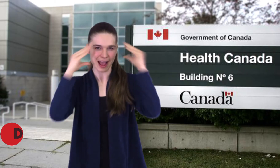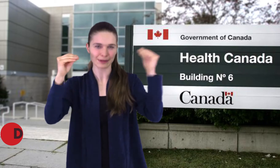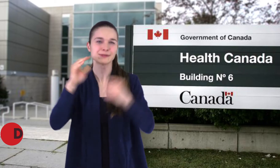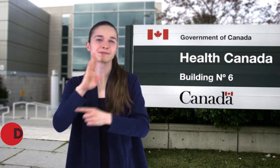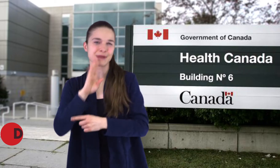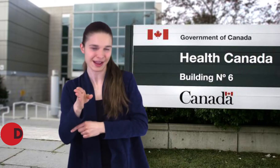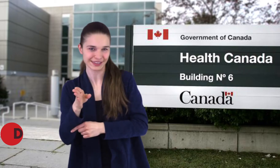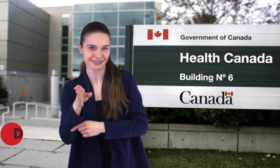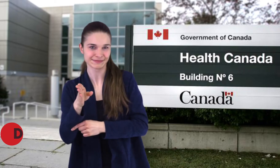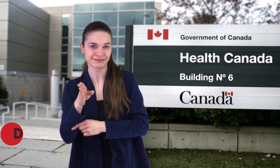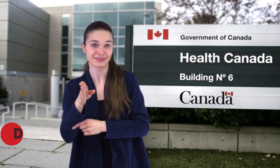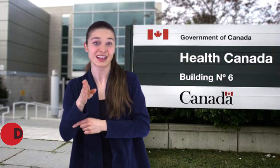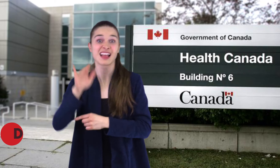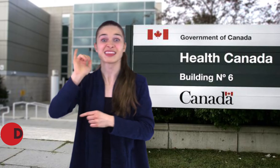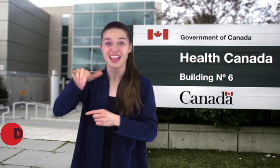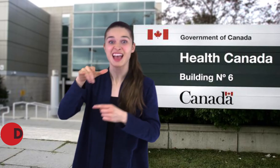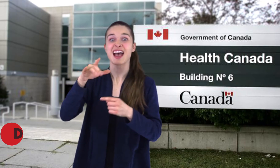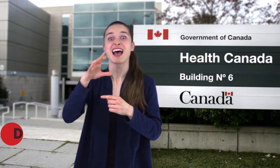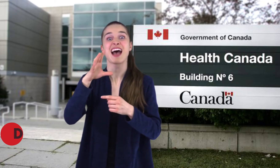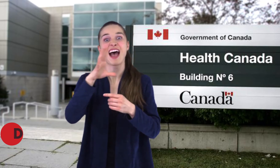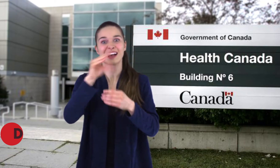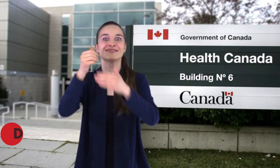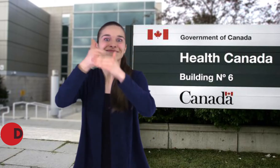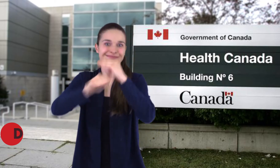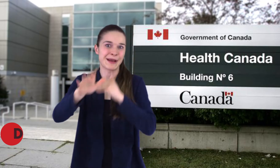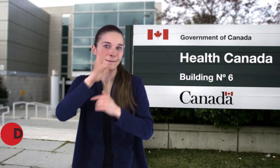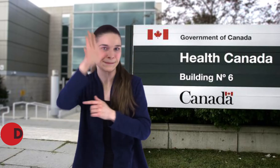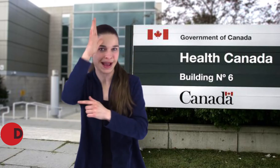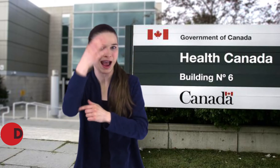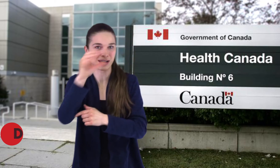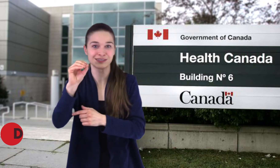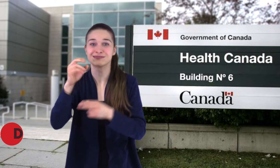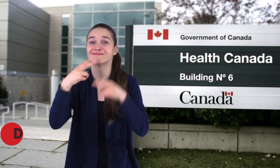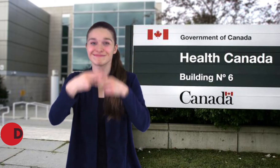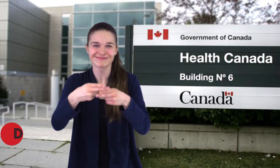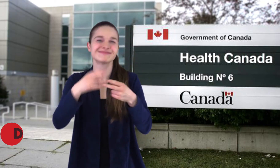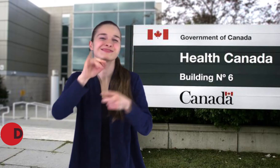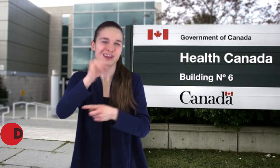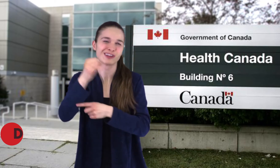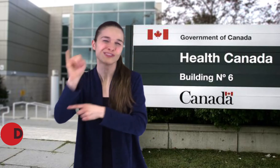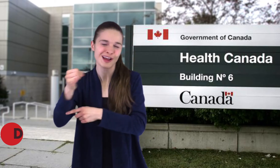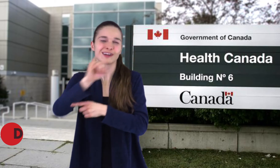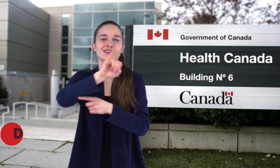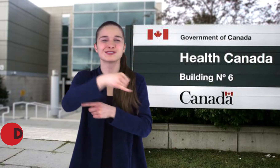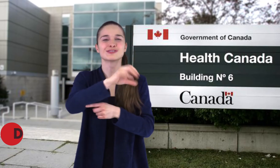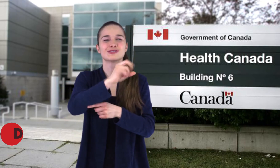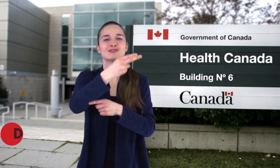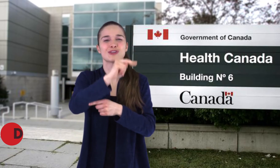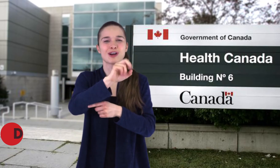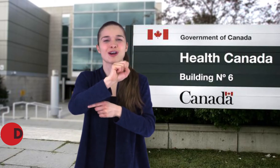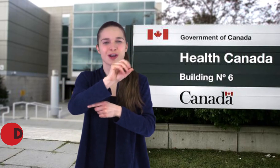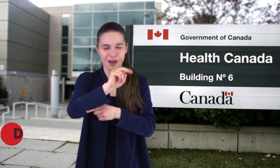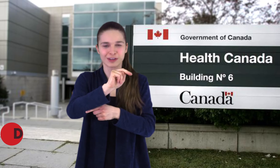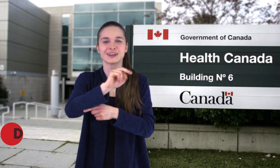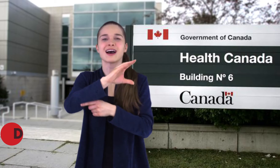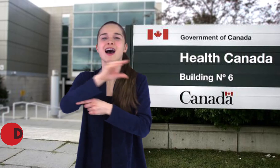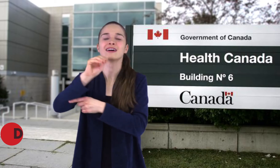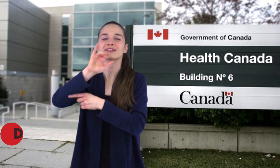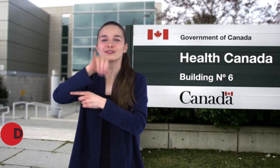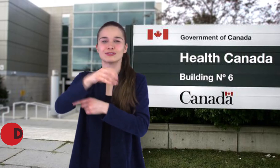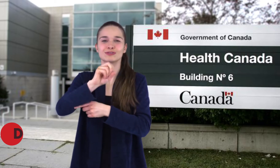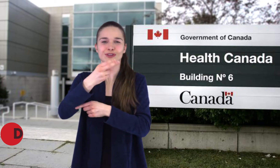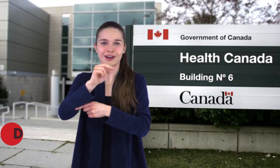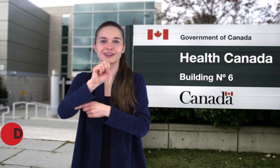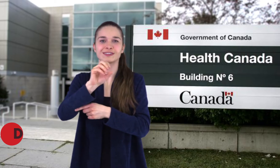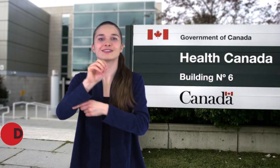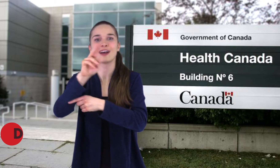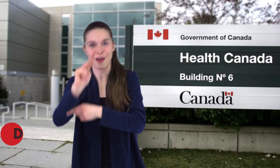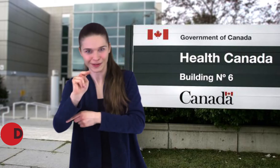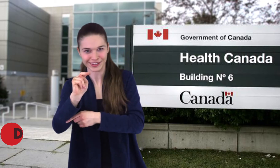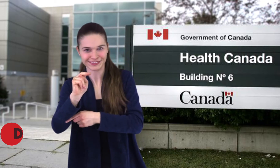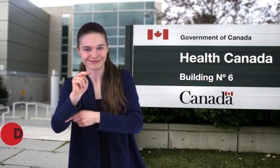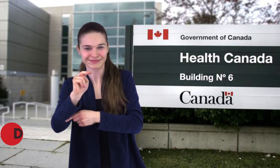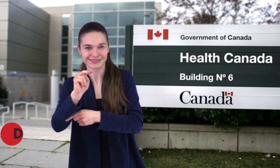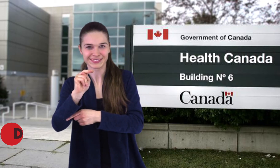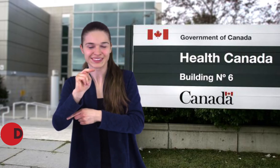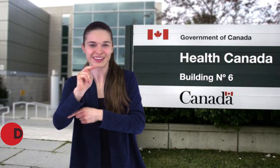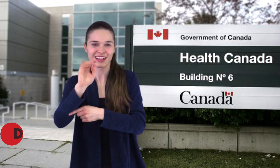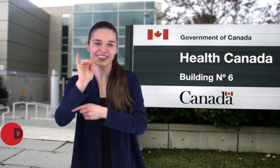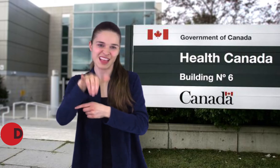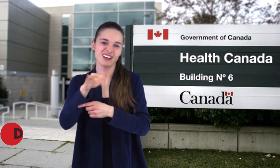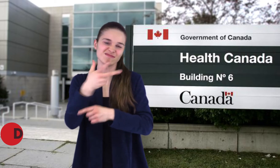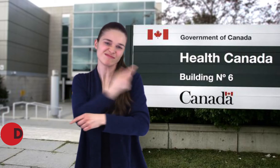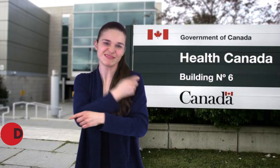Belgium and parent company Johnson & Johnson in the U.S.